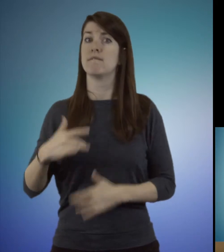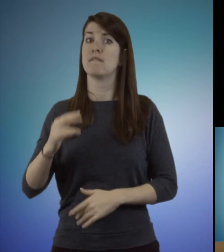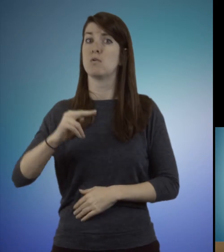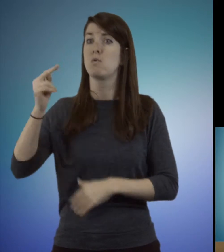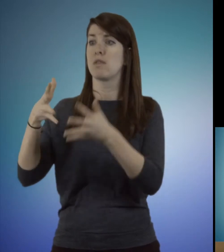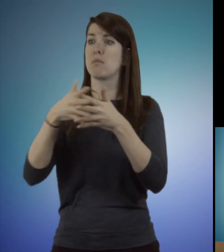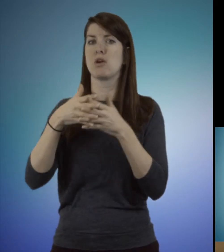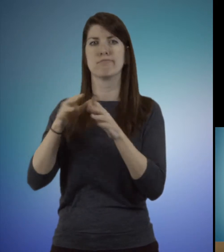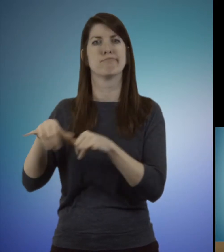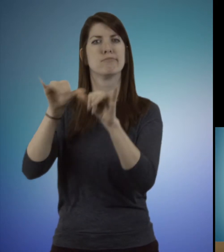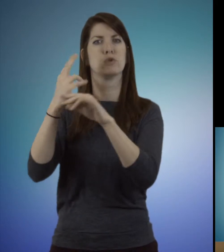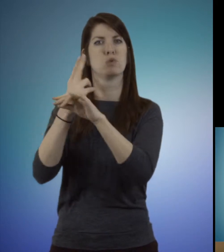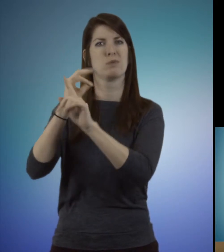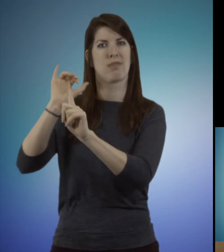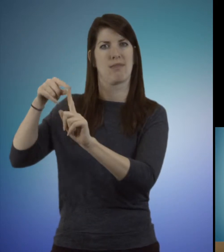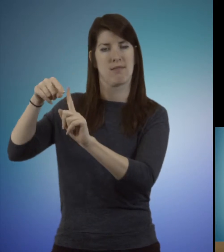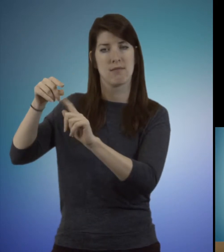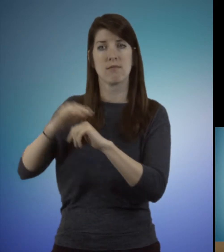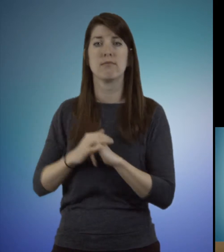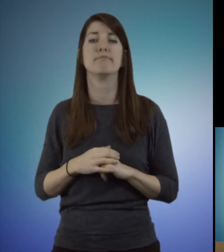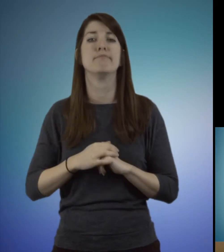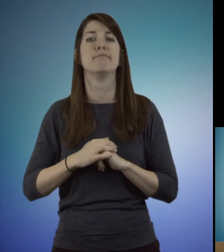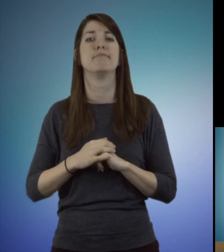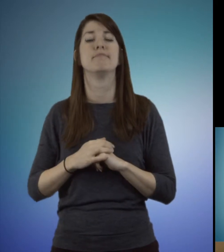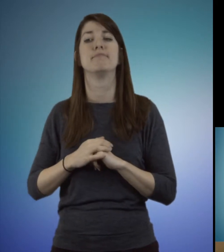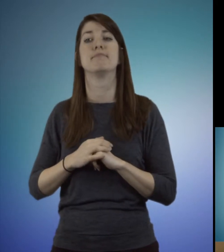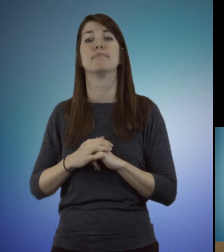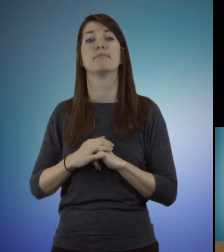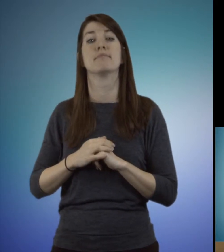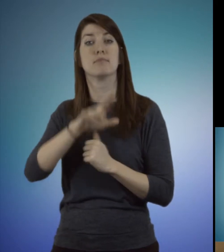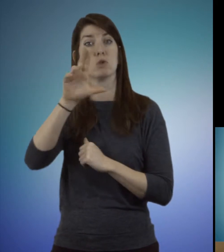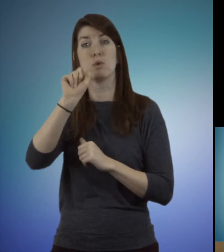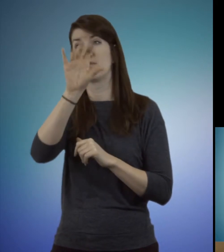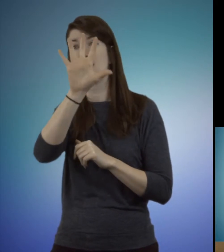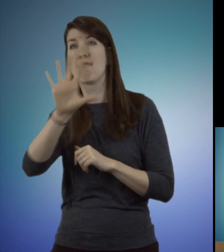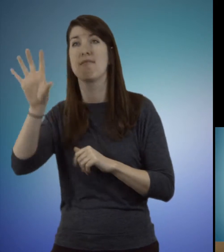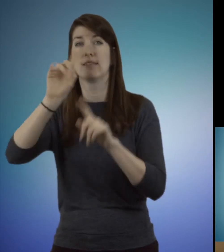Different regions and different areas have specific dialects, and perhaps some differences